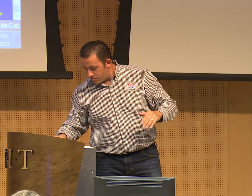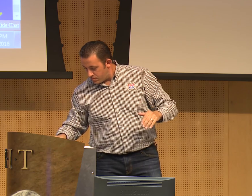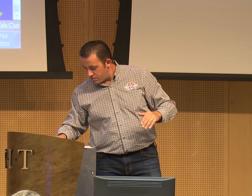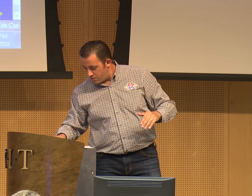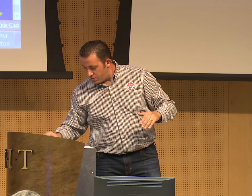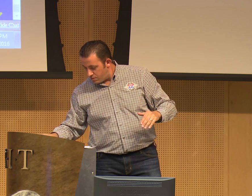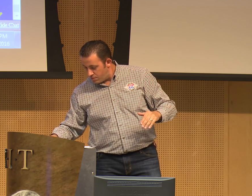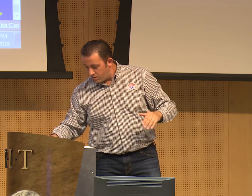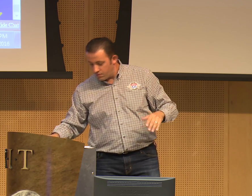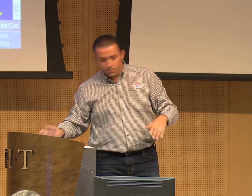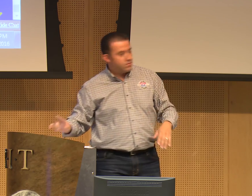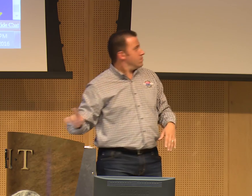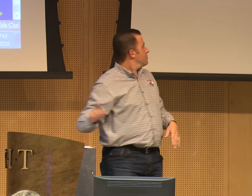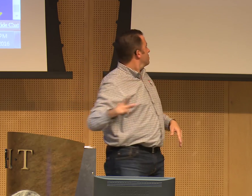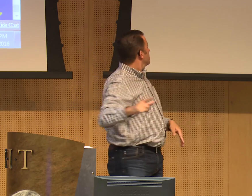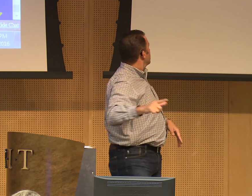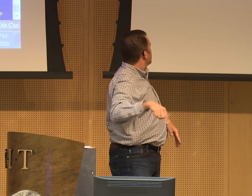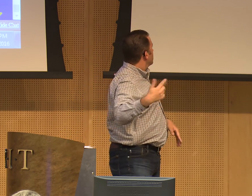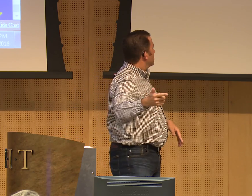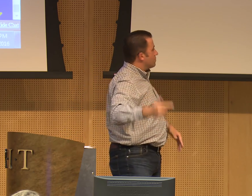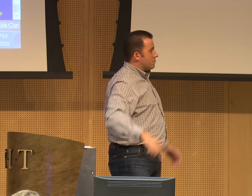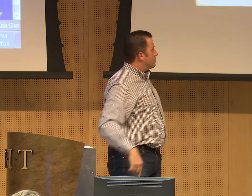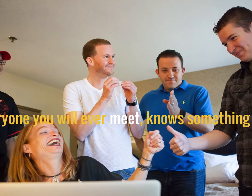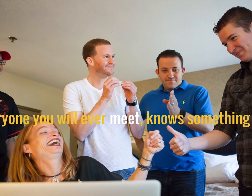you're in the same business with-- an opportunity for networking.